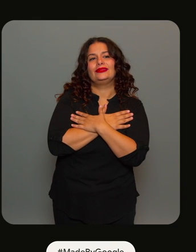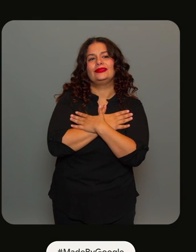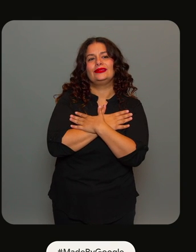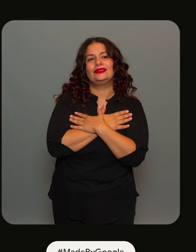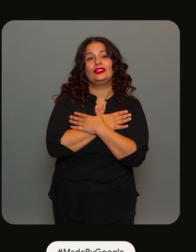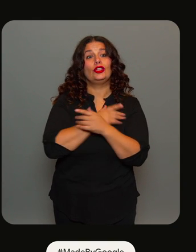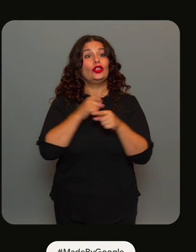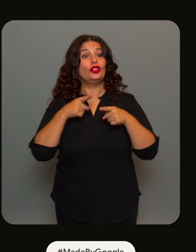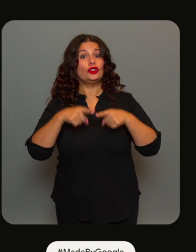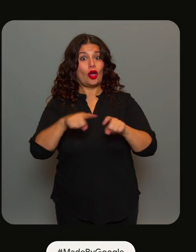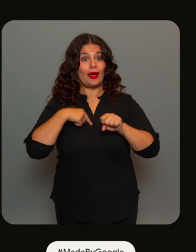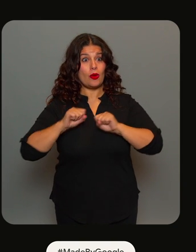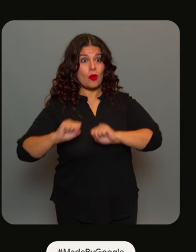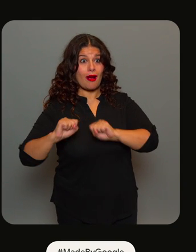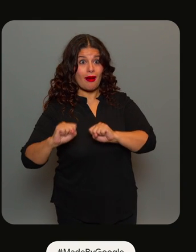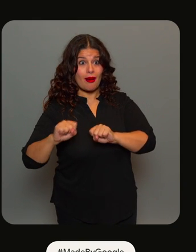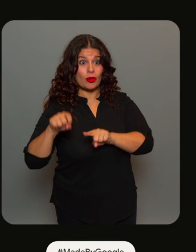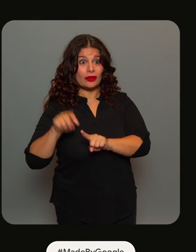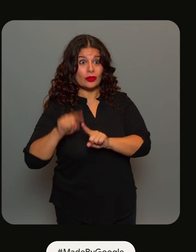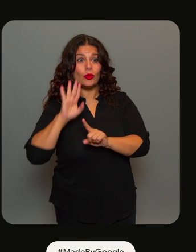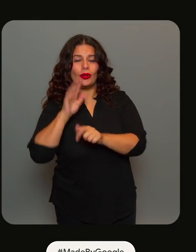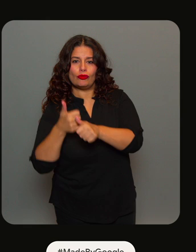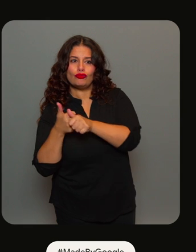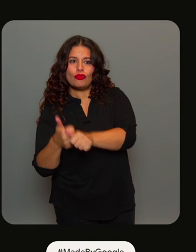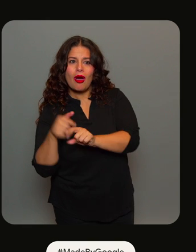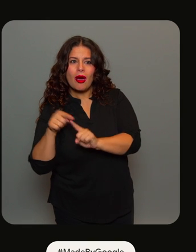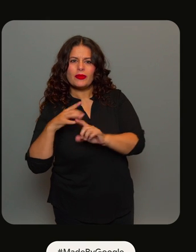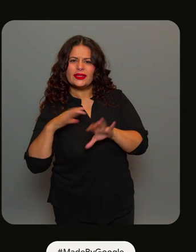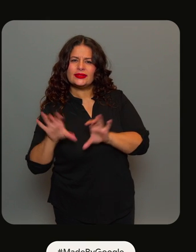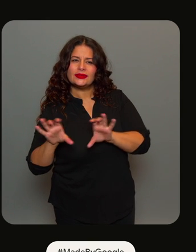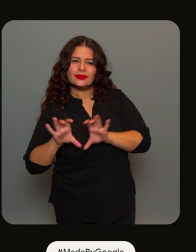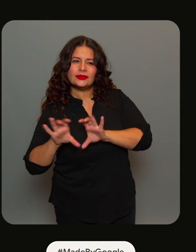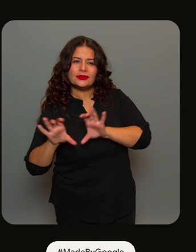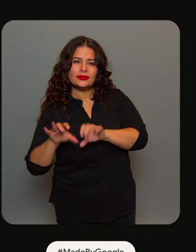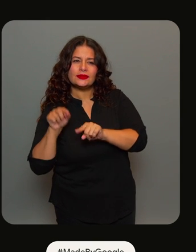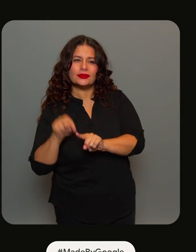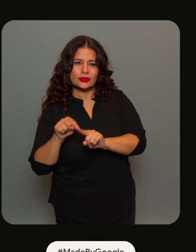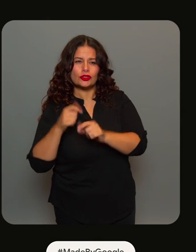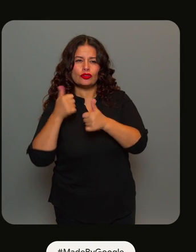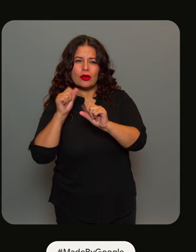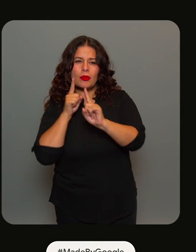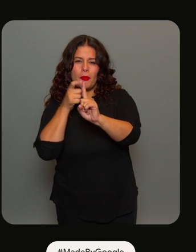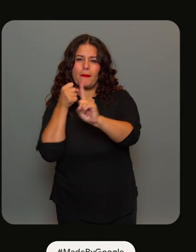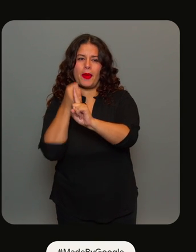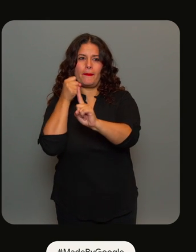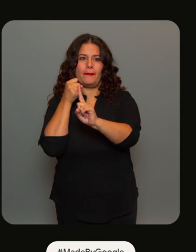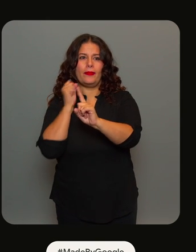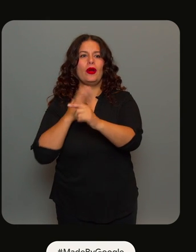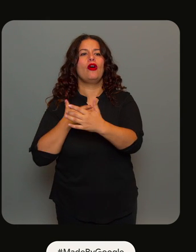Minutes, which helps you maximize the time you spend in your target heart rate zones, so you get credit and make every